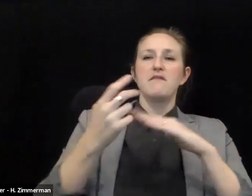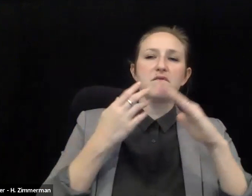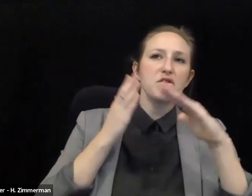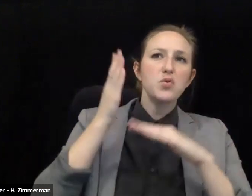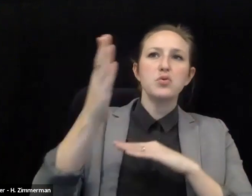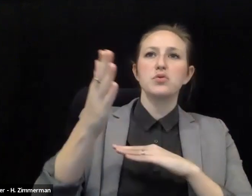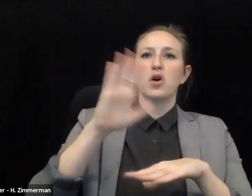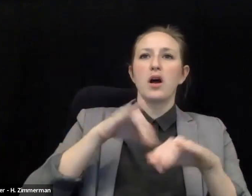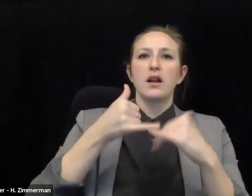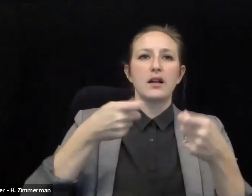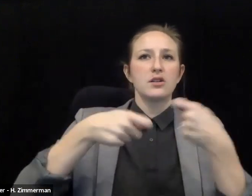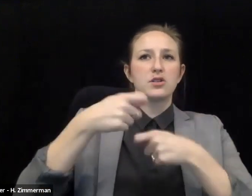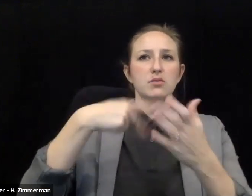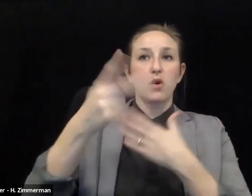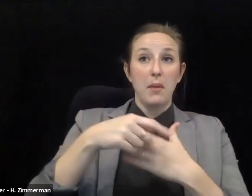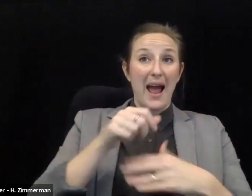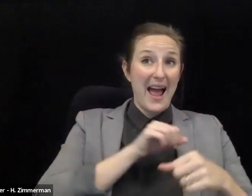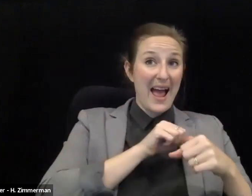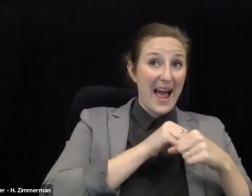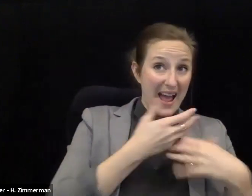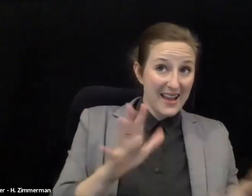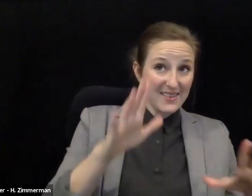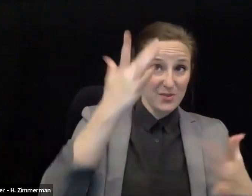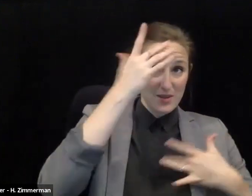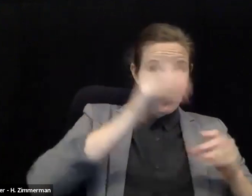Especially after the pandemic. Do you think that these programs will continue to